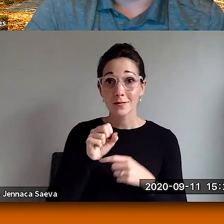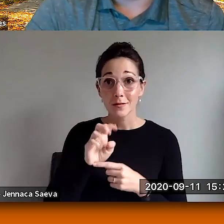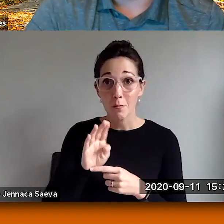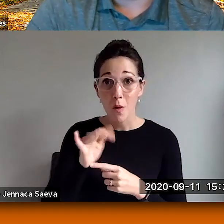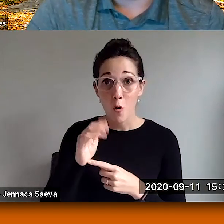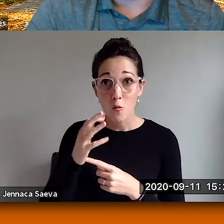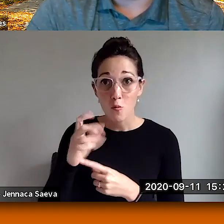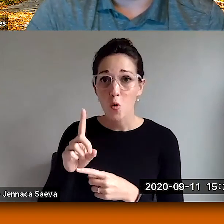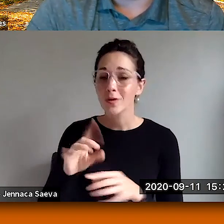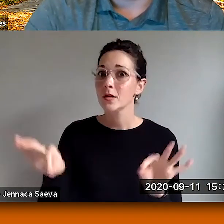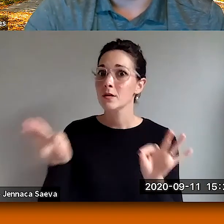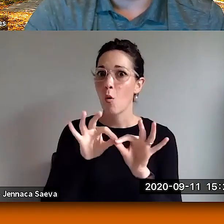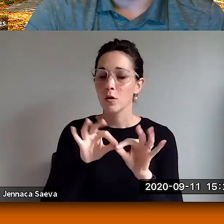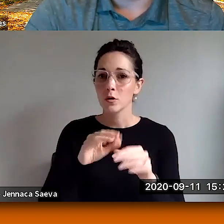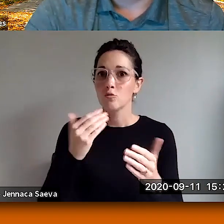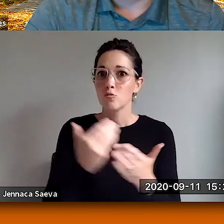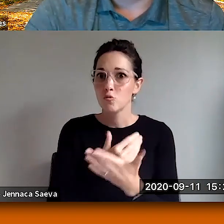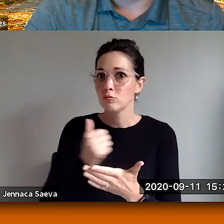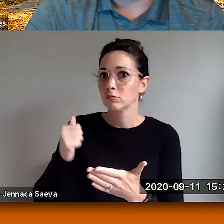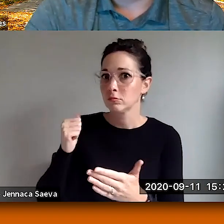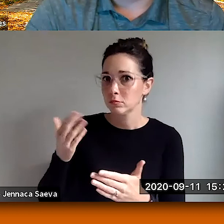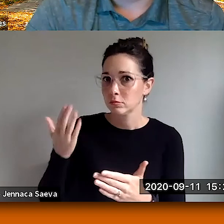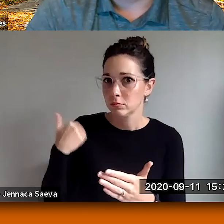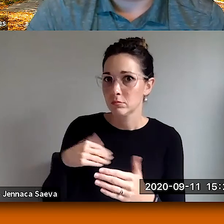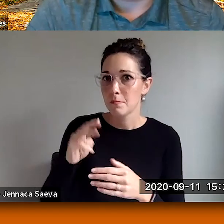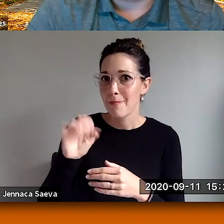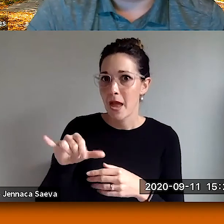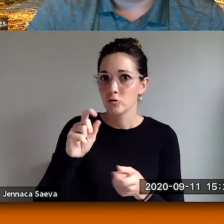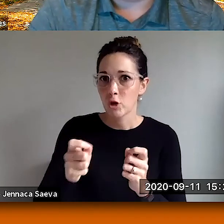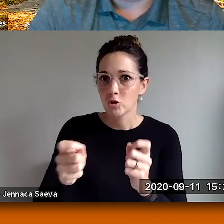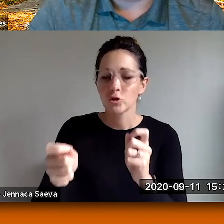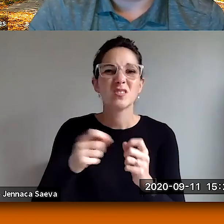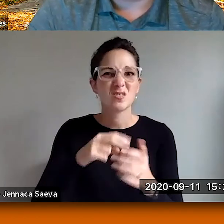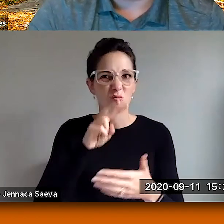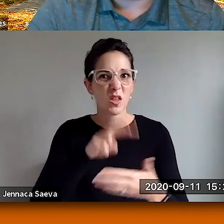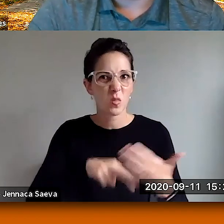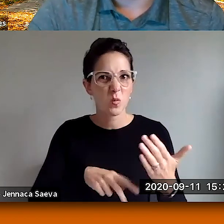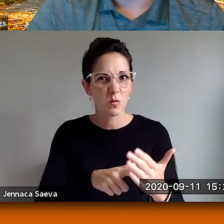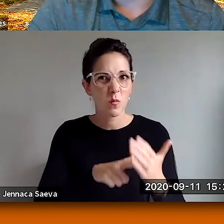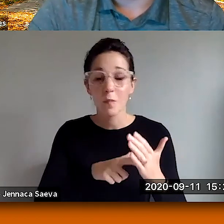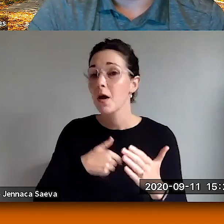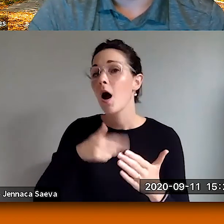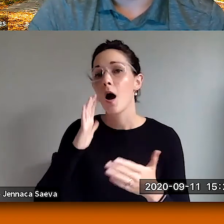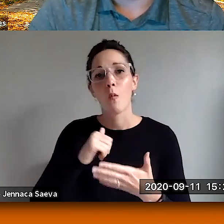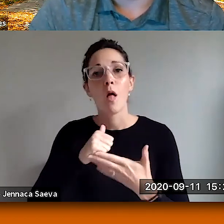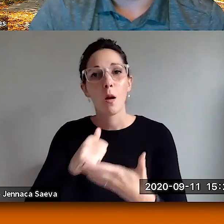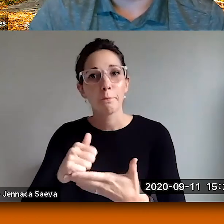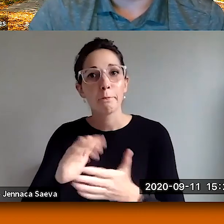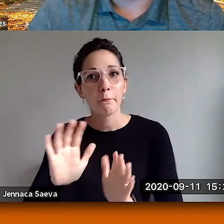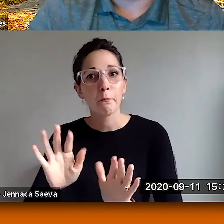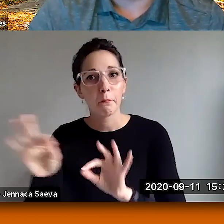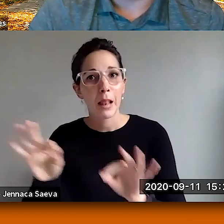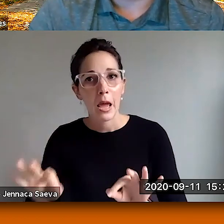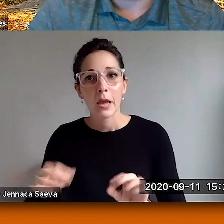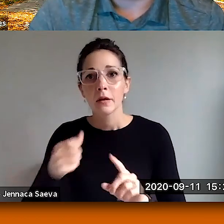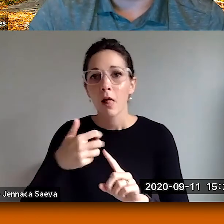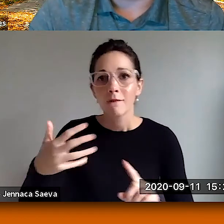all the requirements for that, and I'll help you through that as well, but especially with subawards, you want to stay on top of it